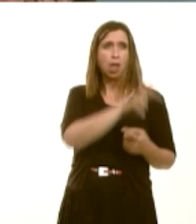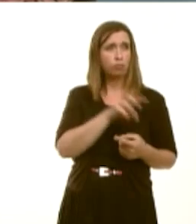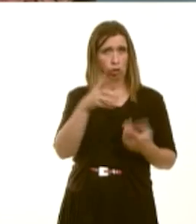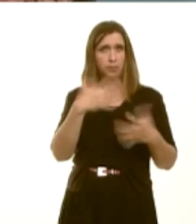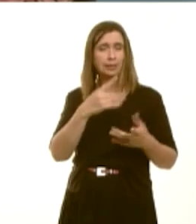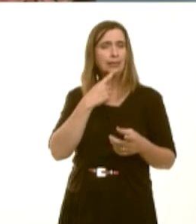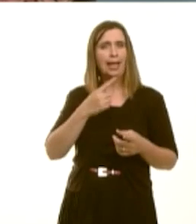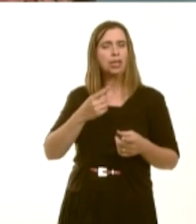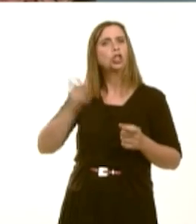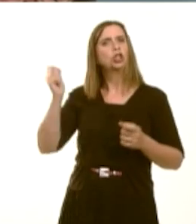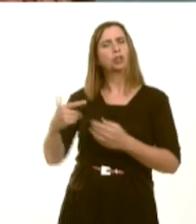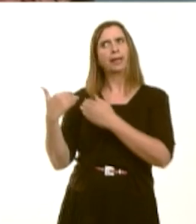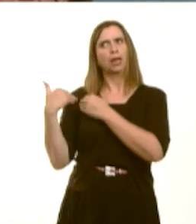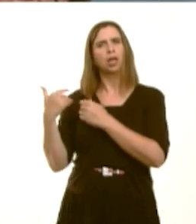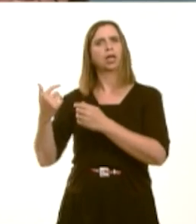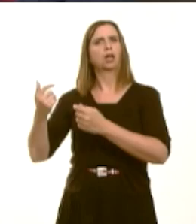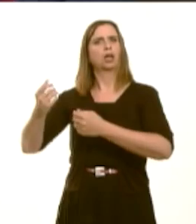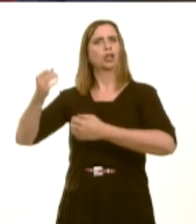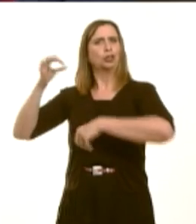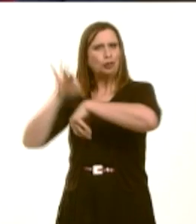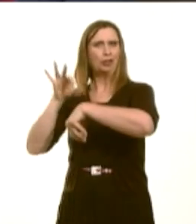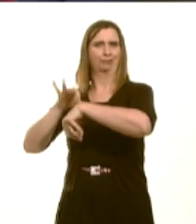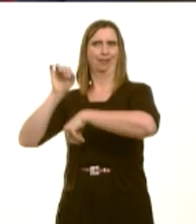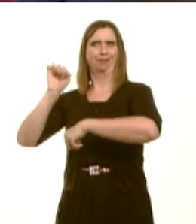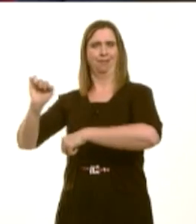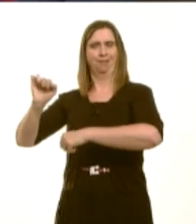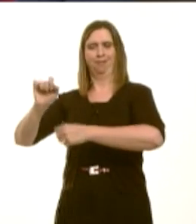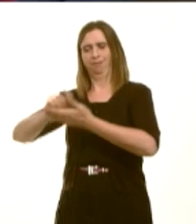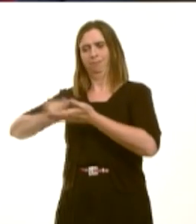drugs; clinicians should prescribe drugs. In this instance, Mary Burrows was very clear